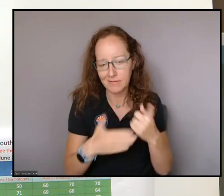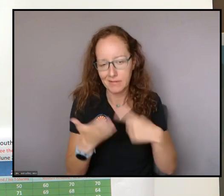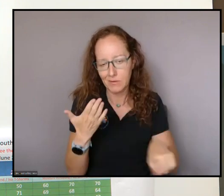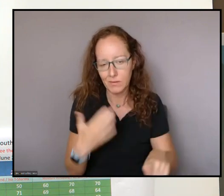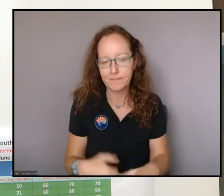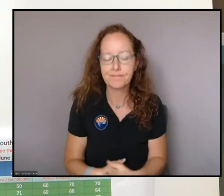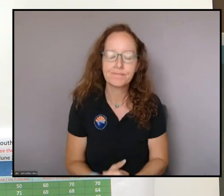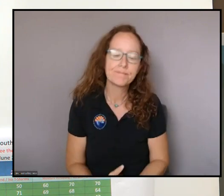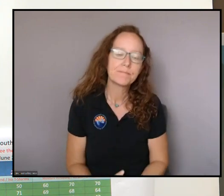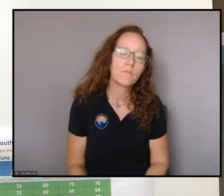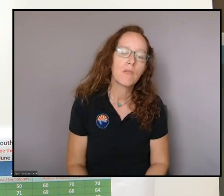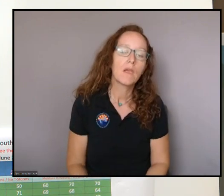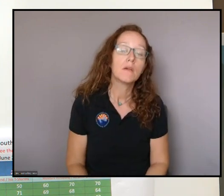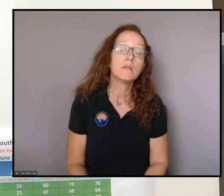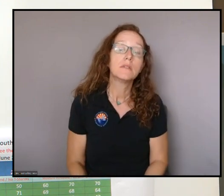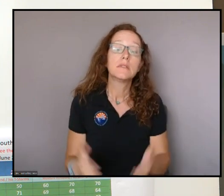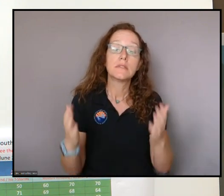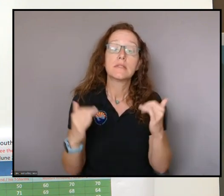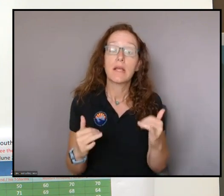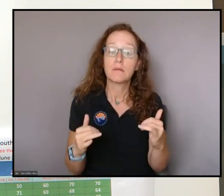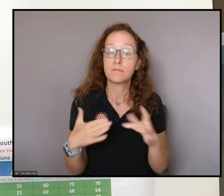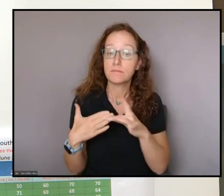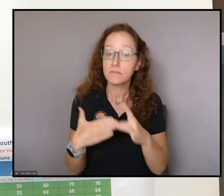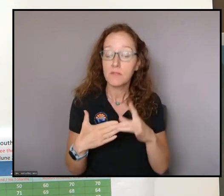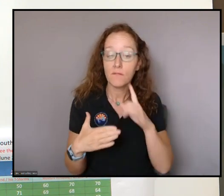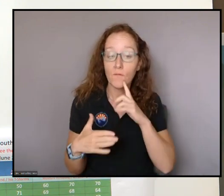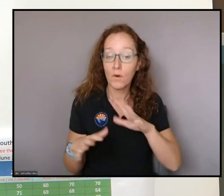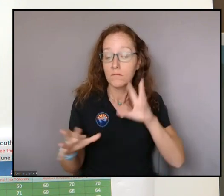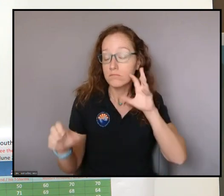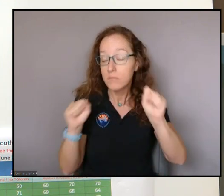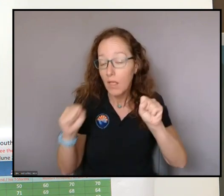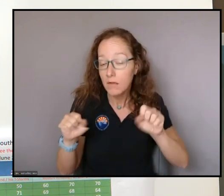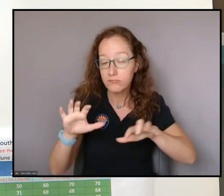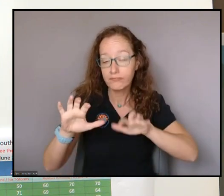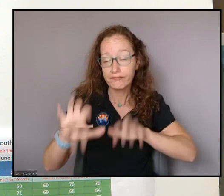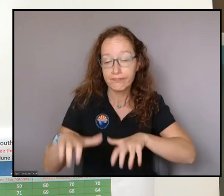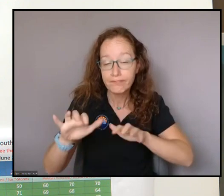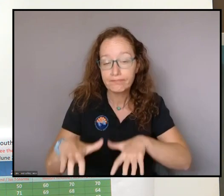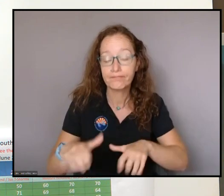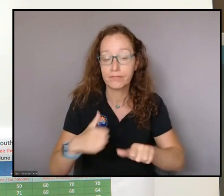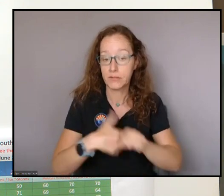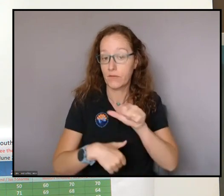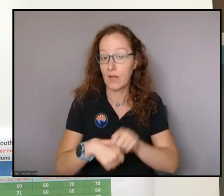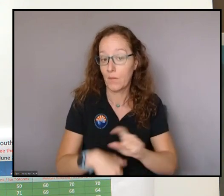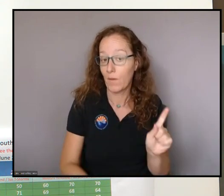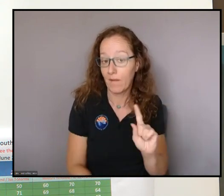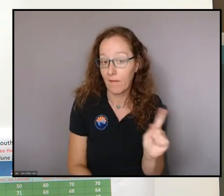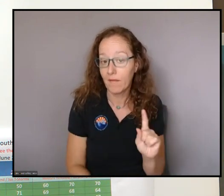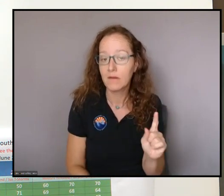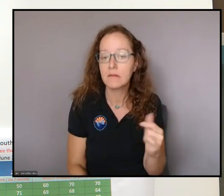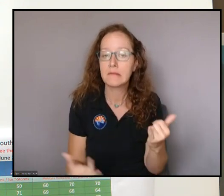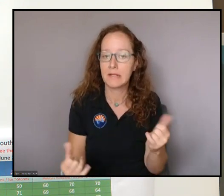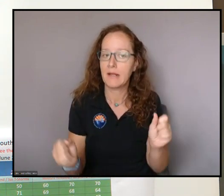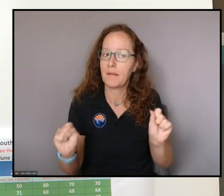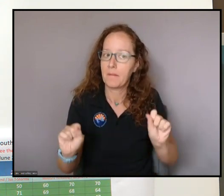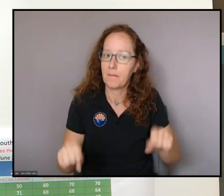Guidance. As you can see, our fire highlighted here. We are looking at High probability today. That's greater than 60%.